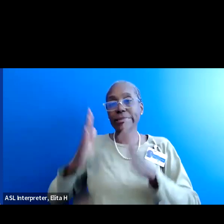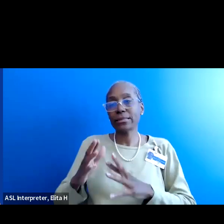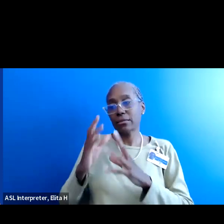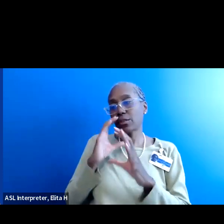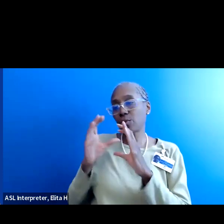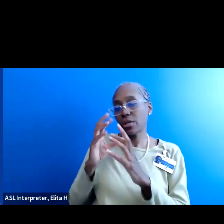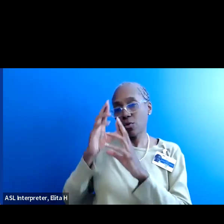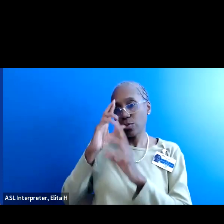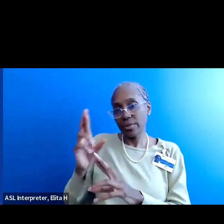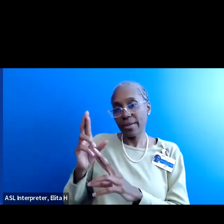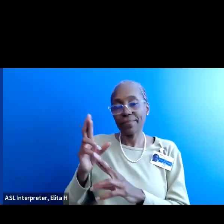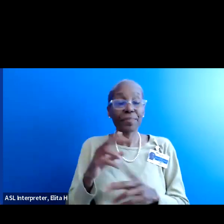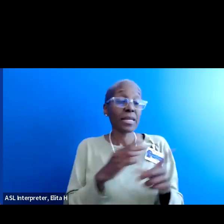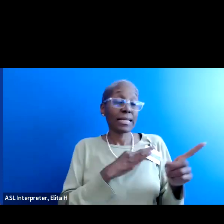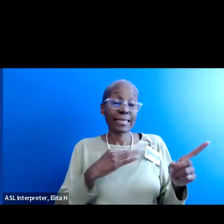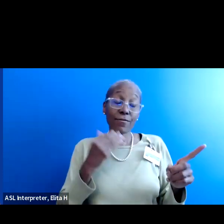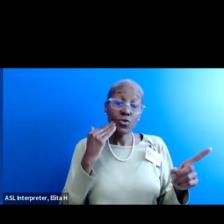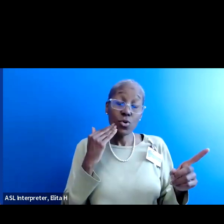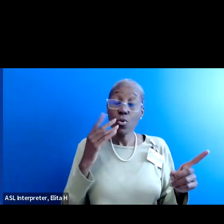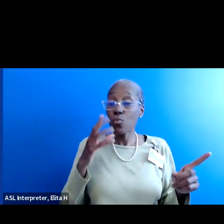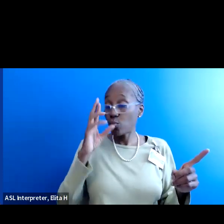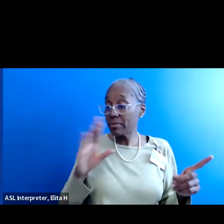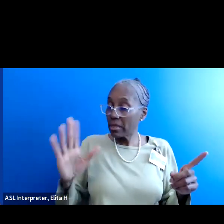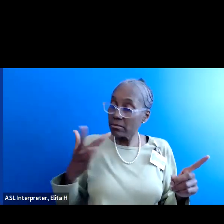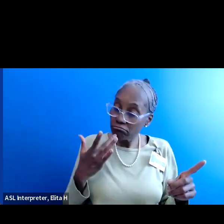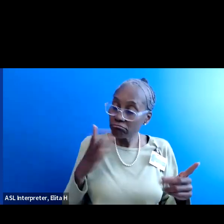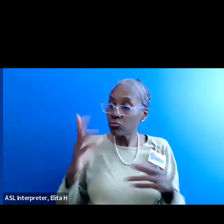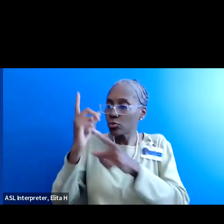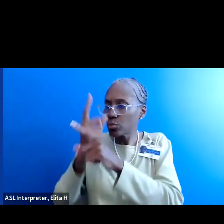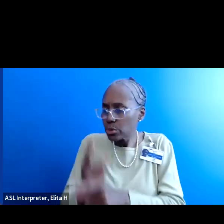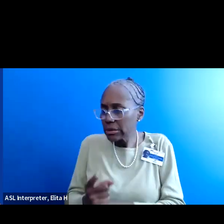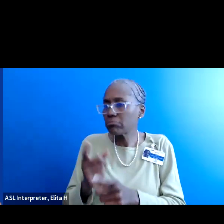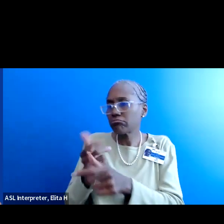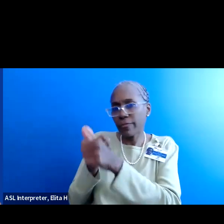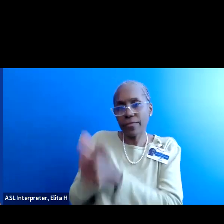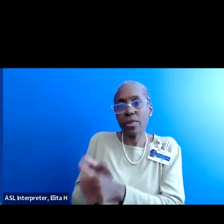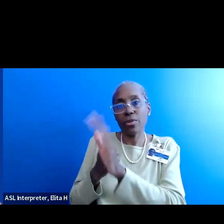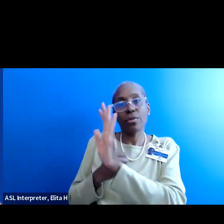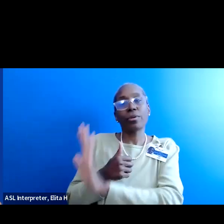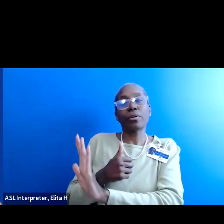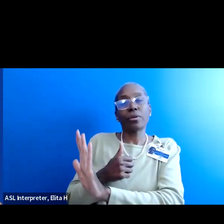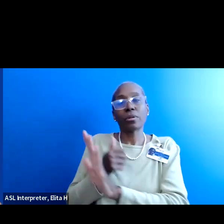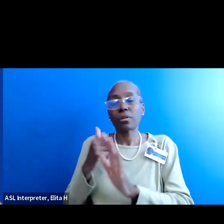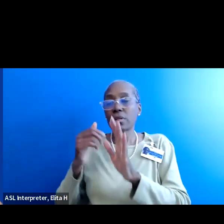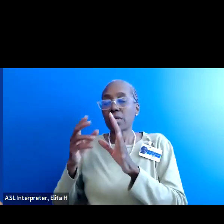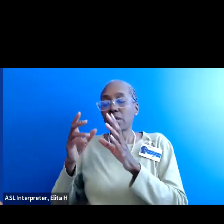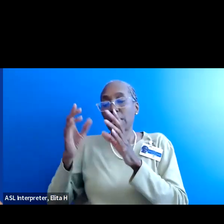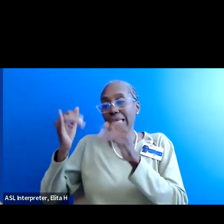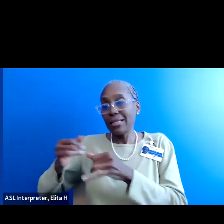Staff know and respect their preferences and routines, and there's meaningful individual and group activities.